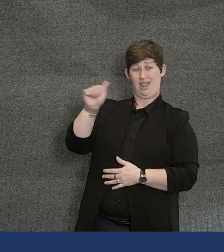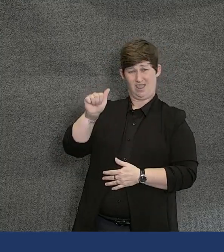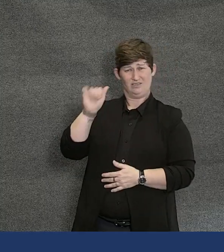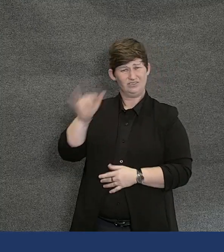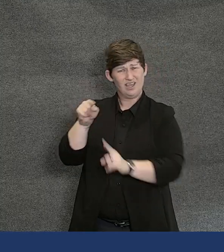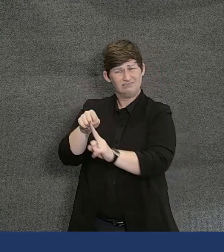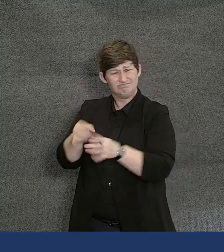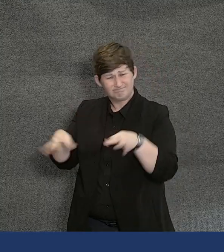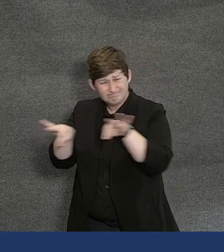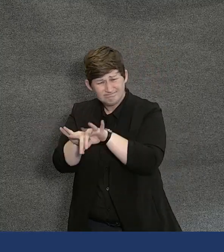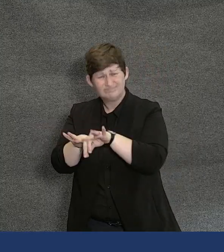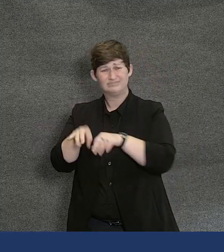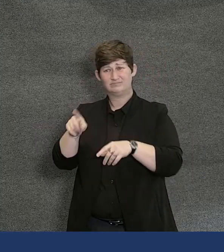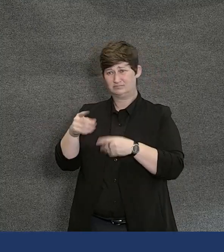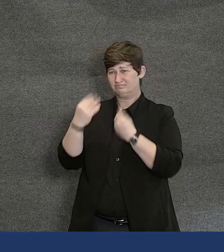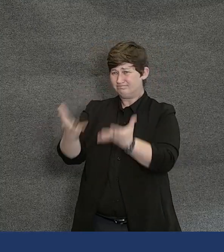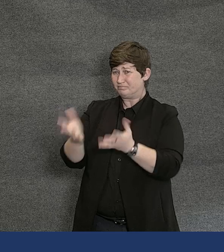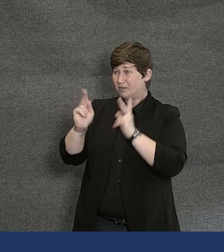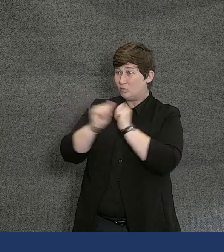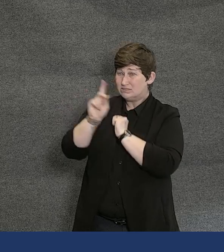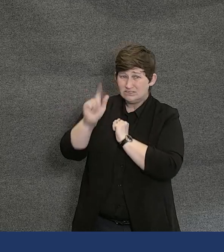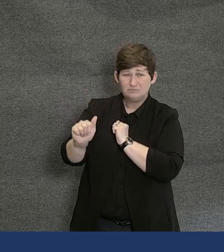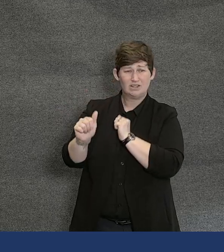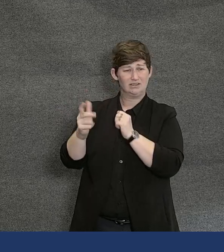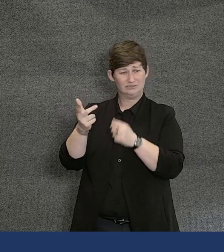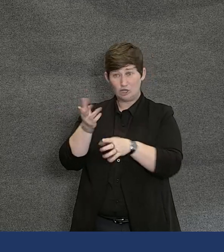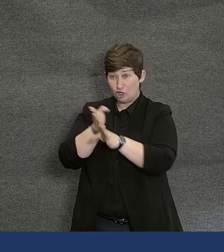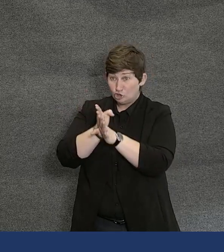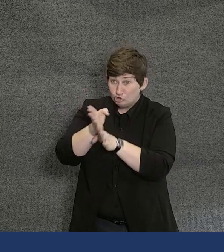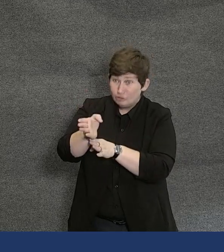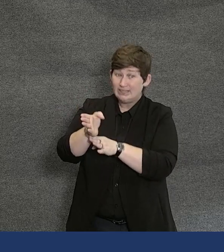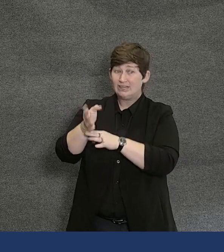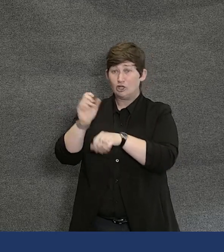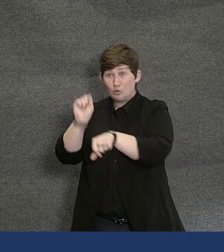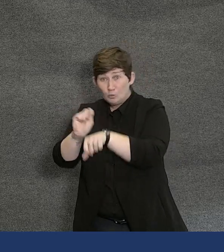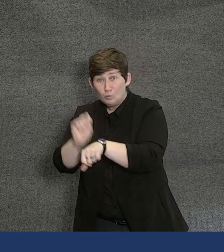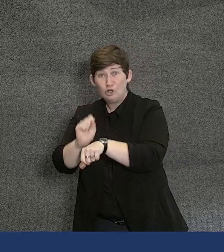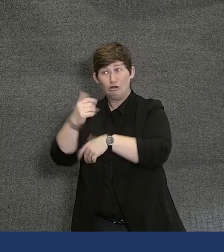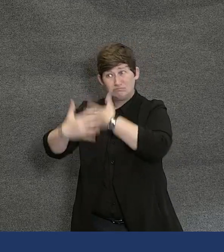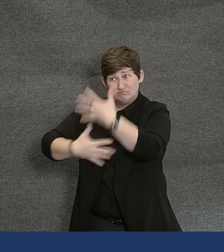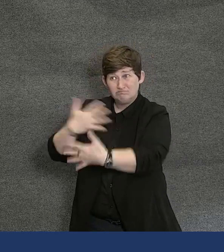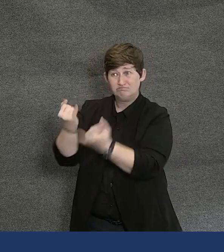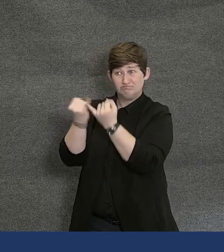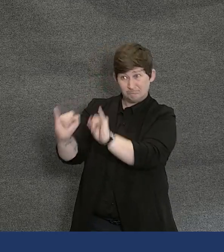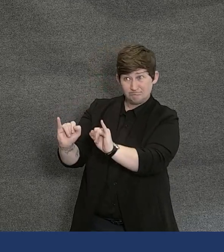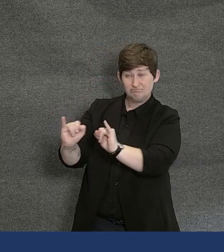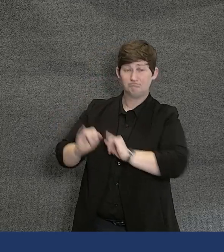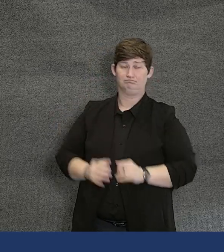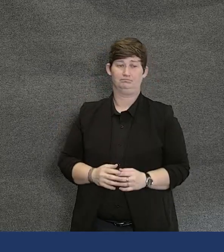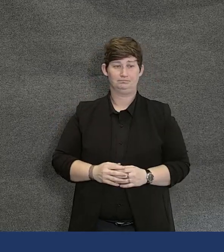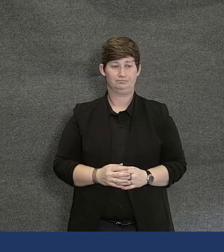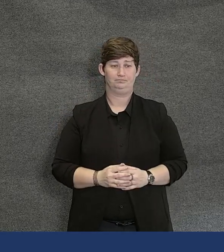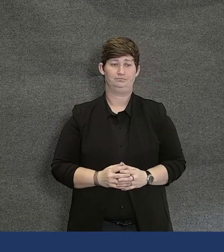a fair shot at a career. And look, just because you may not be able to walk very well